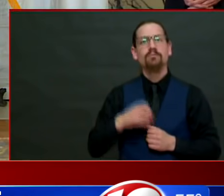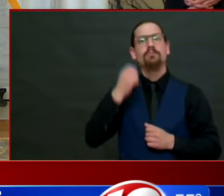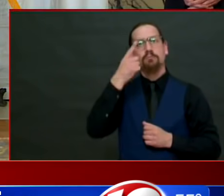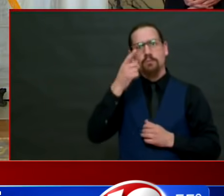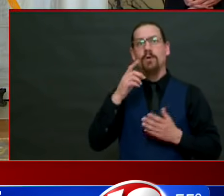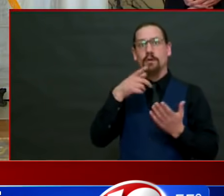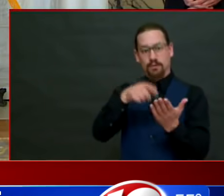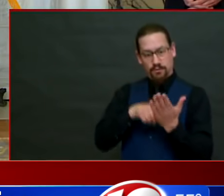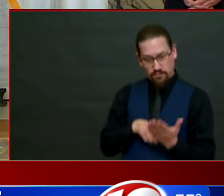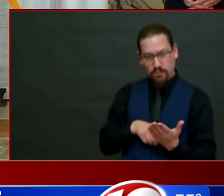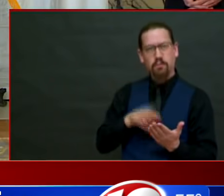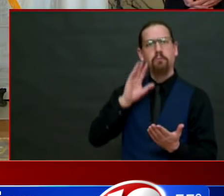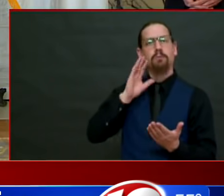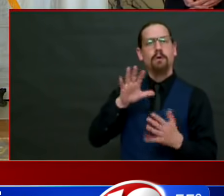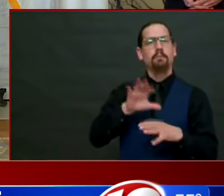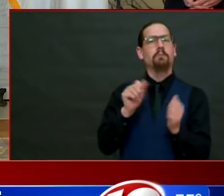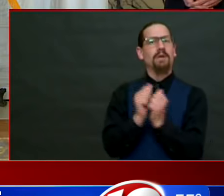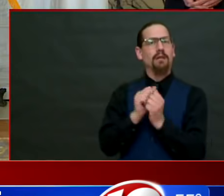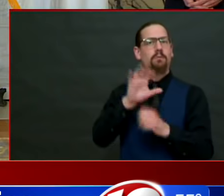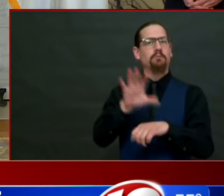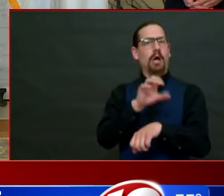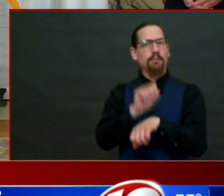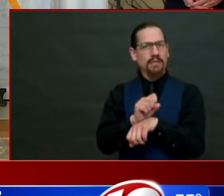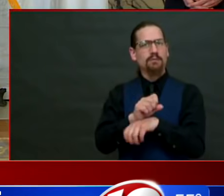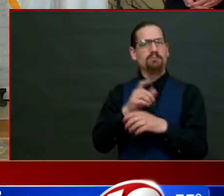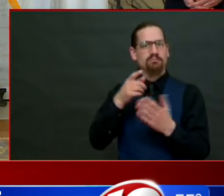LETTER, IT WILL OFFER YOU A TIME SLOT YOU CAN GO